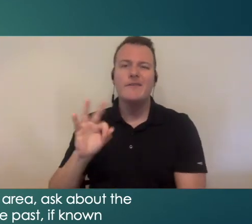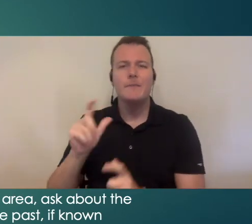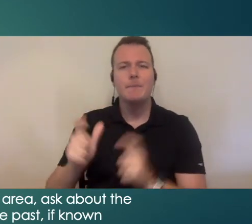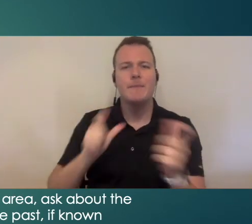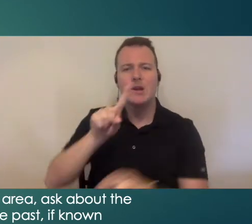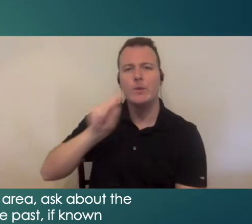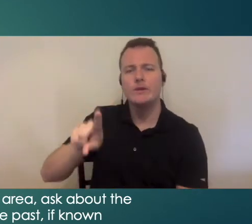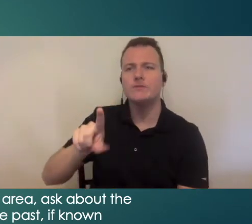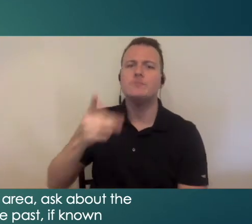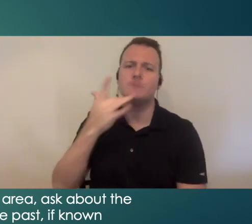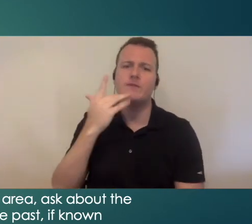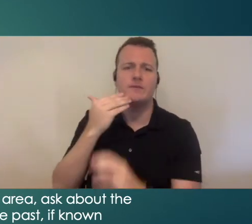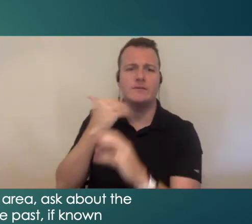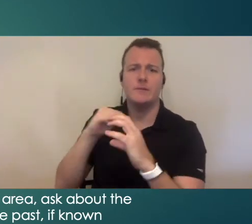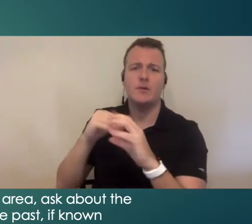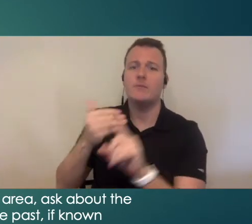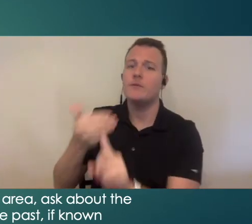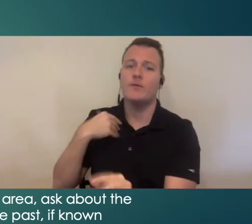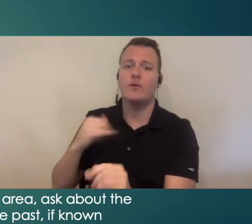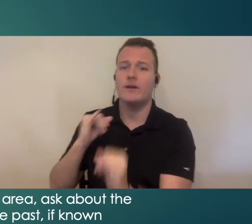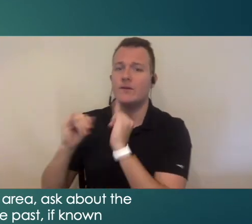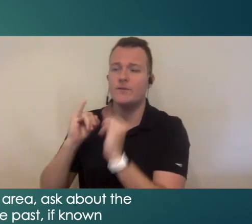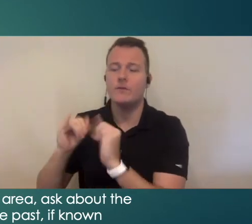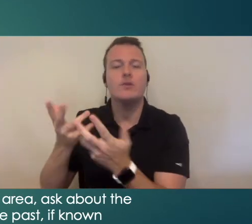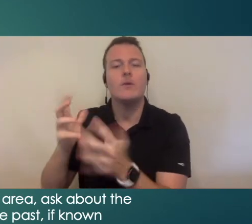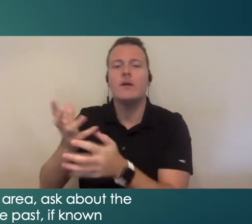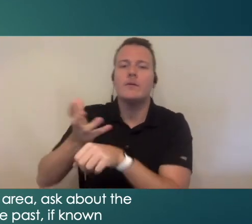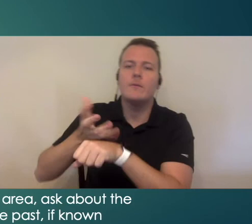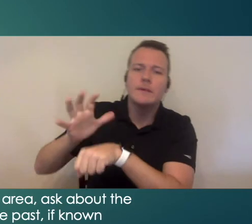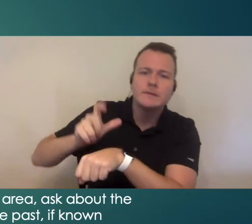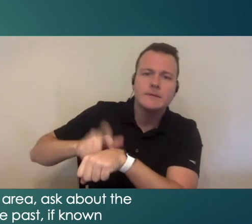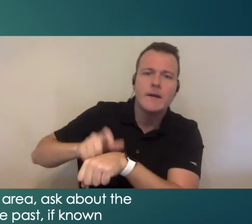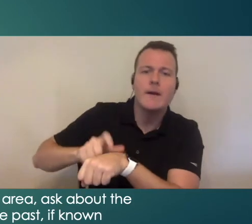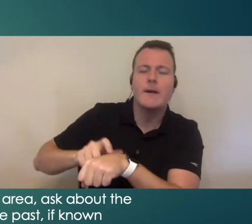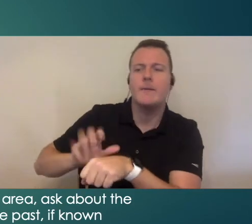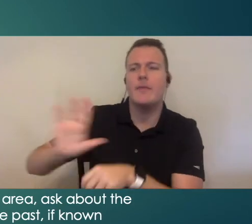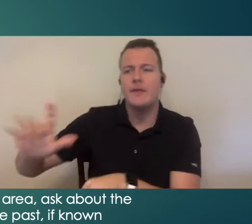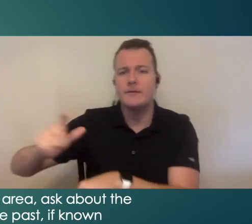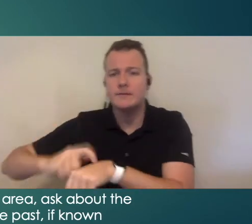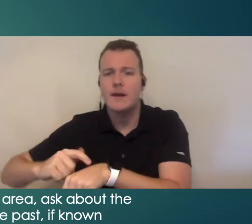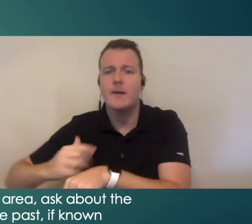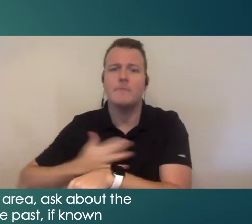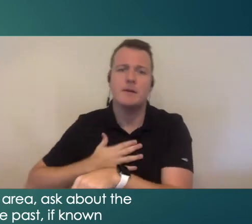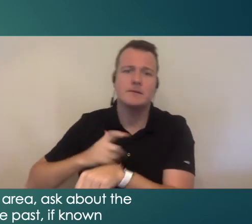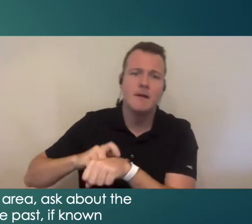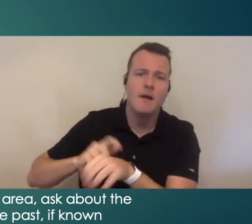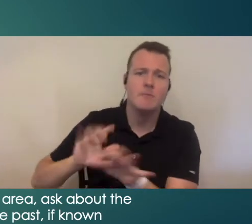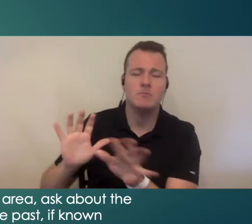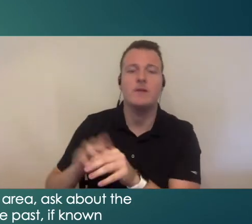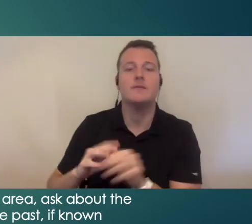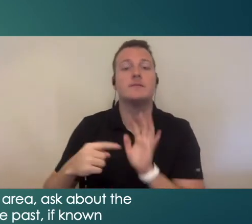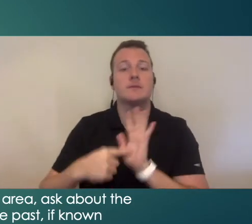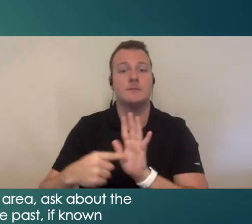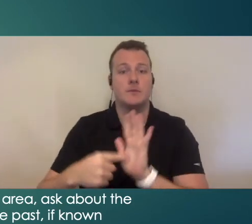through email, just so you don't waste your time and theirs. So for example, an